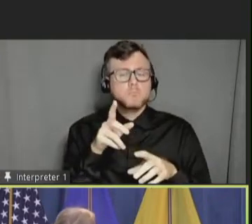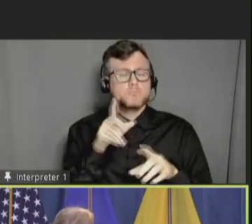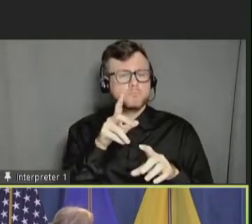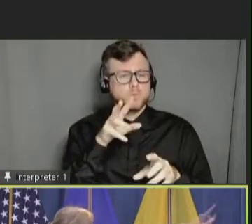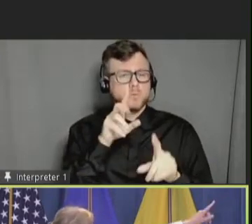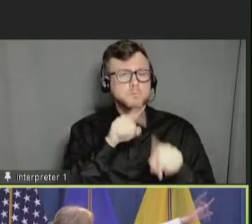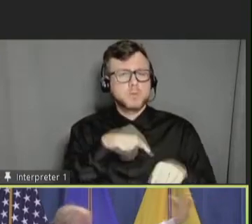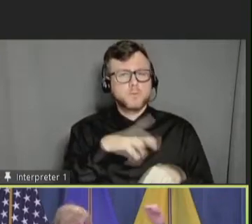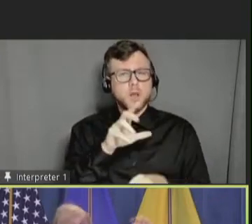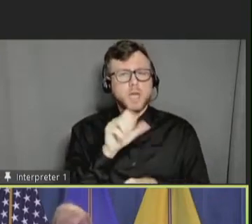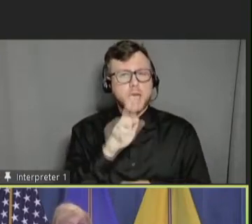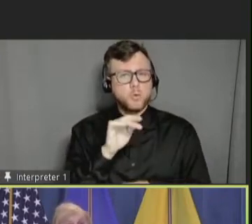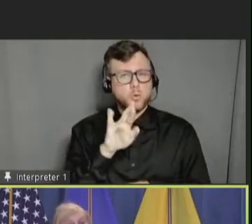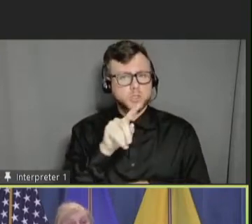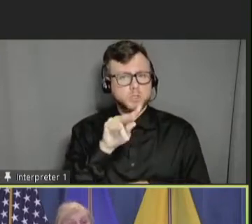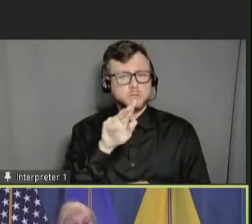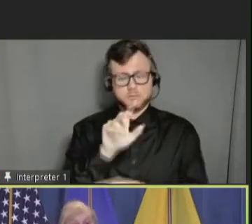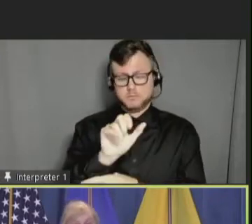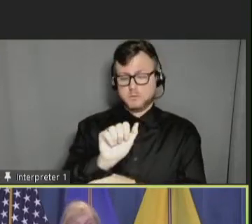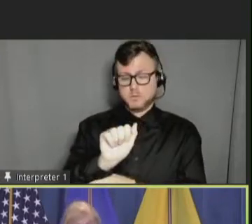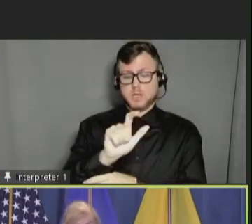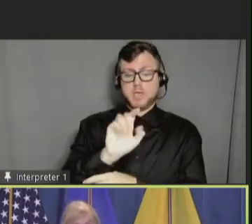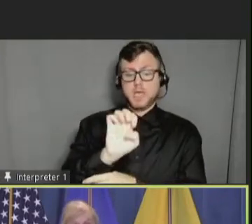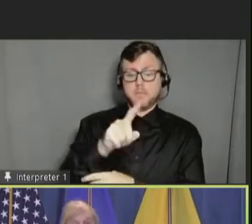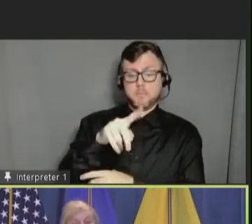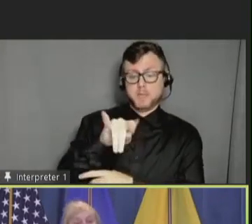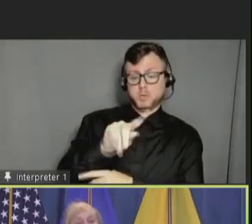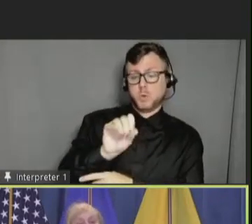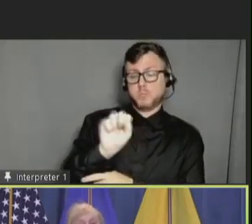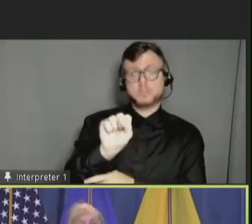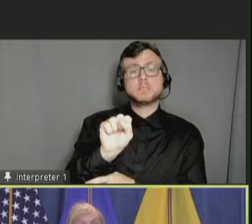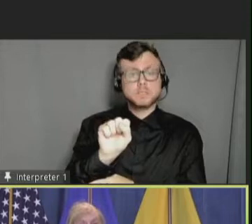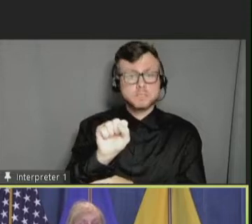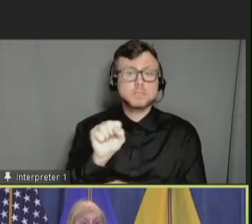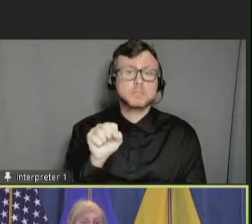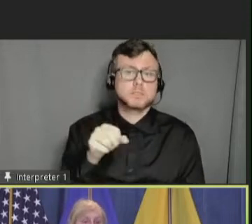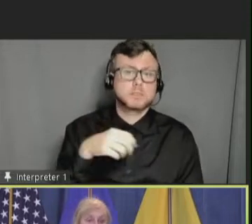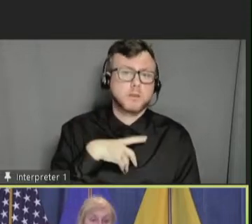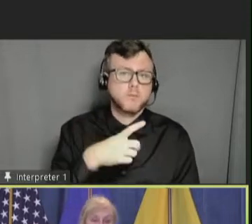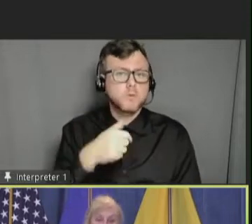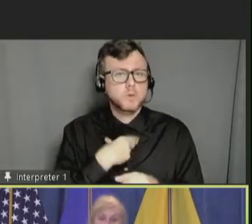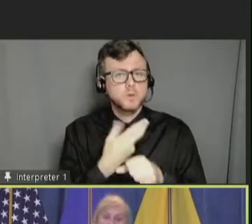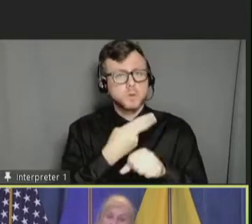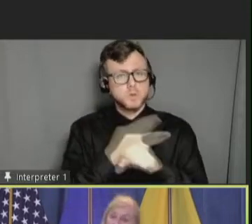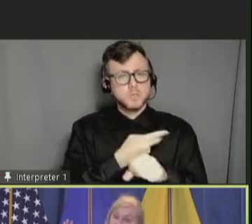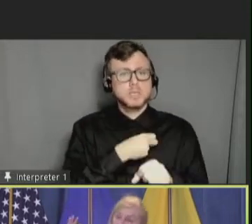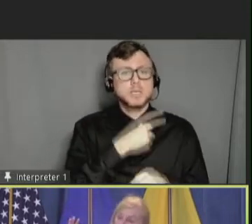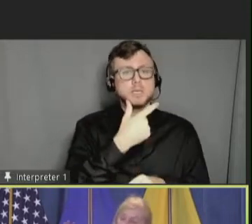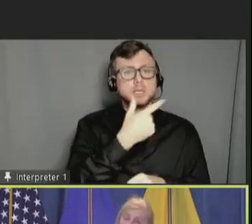So, what we are doing, we are putting this inserts, which is composed of gD and our HBV